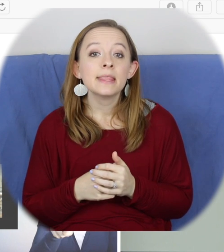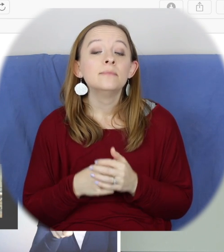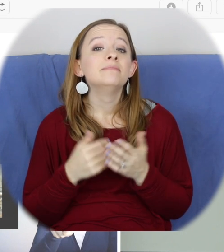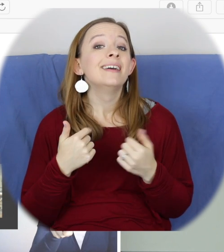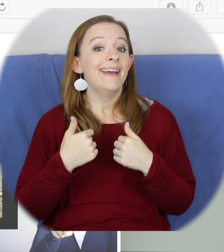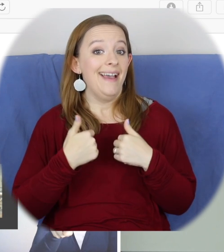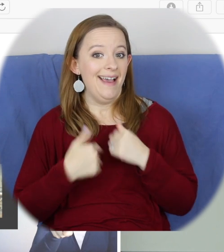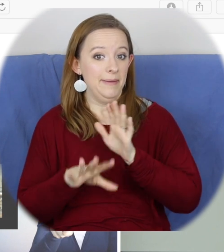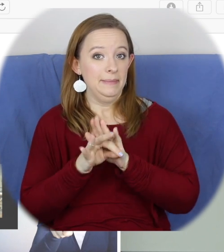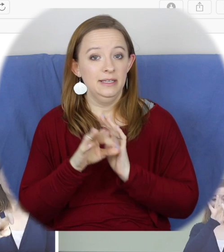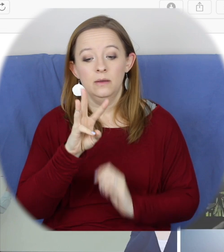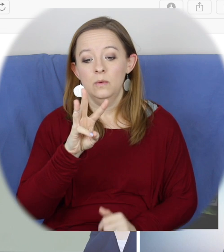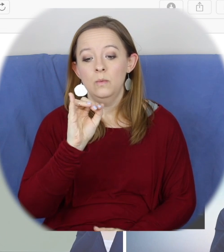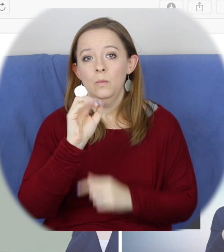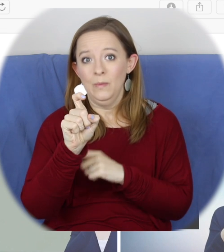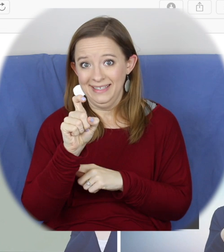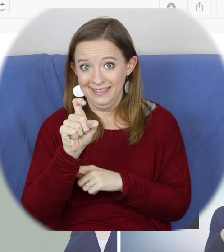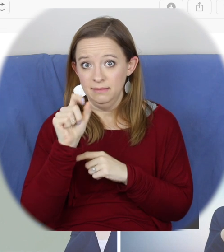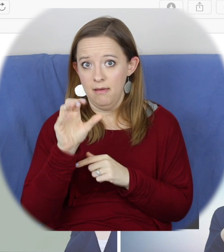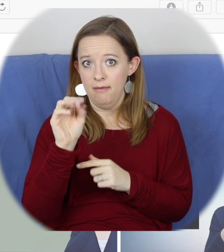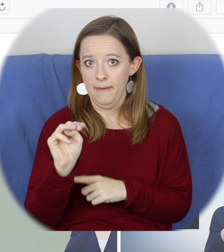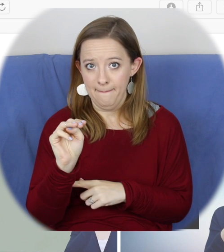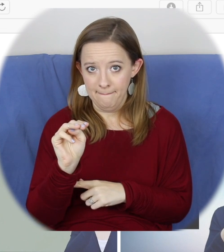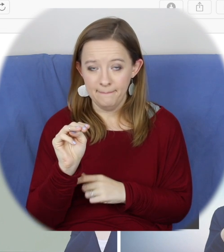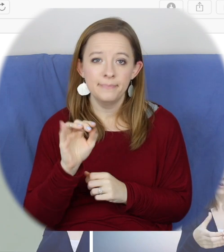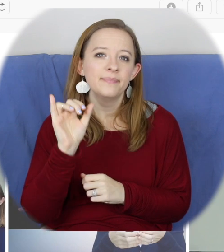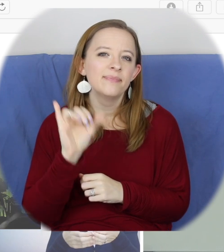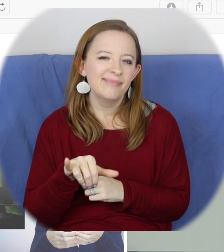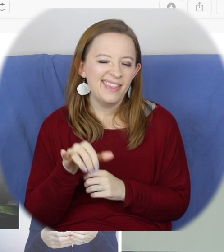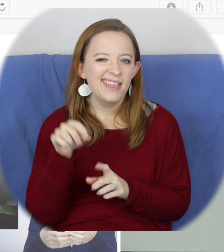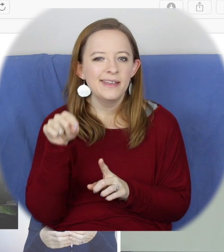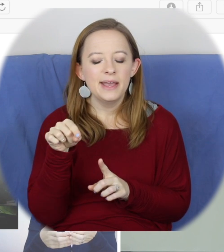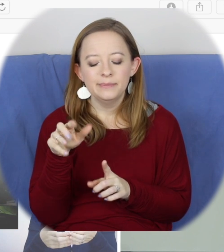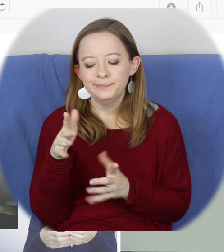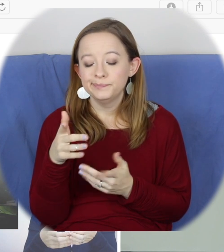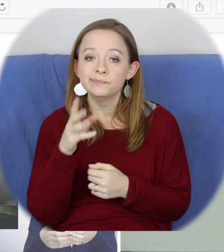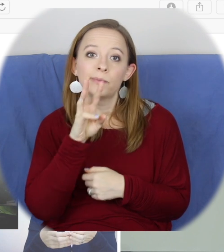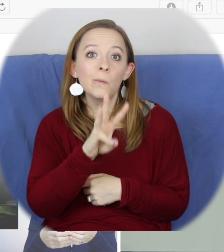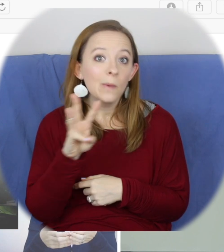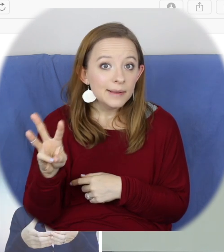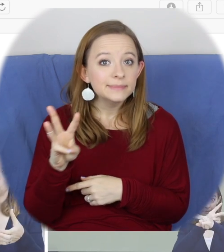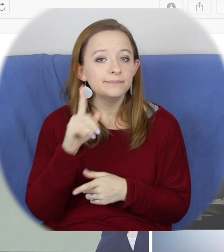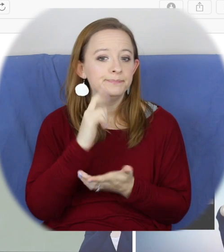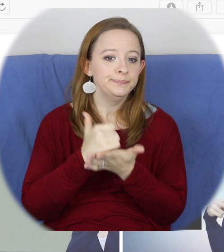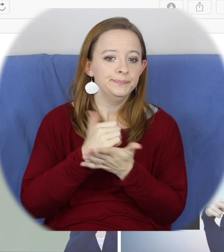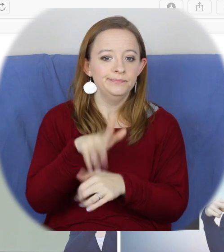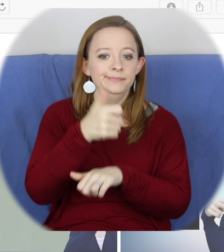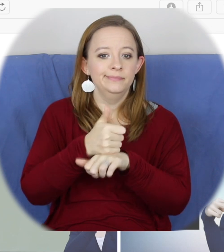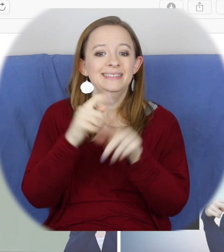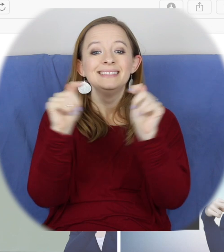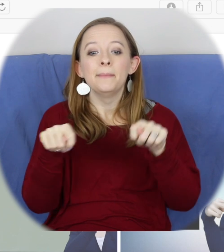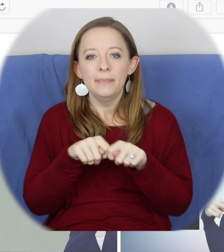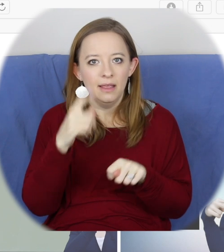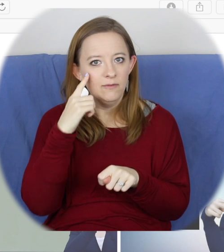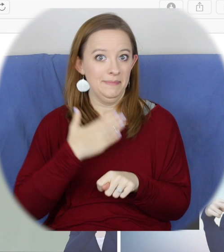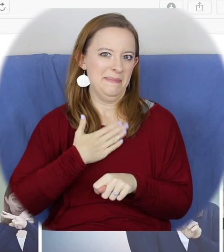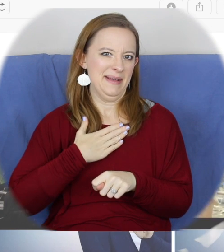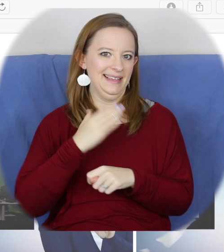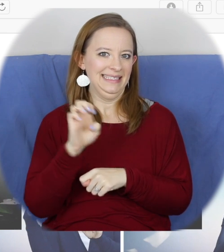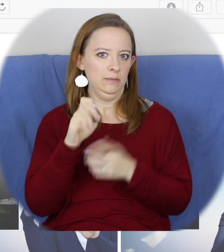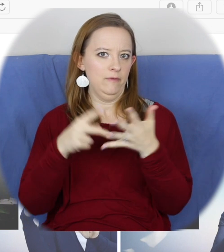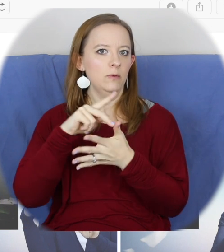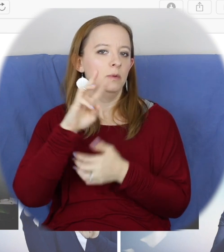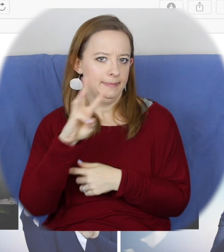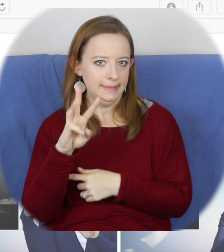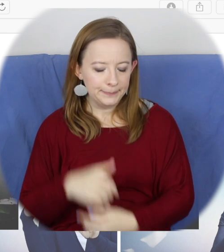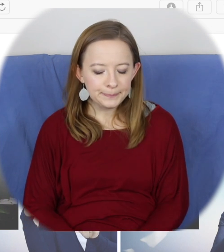Then I chose wix.com as the website to help set up templates for my website, my e-portfolio.